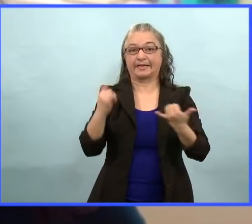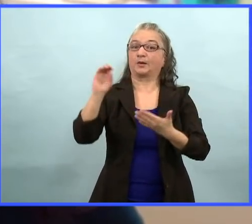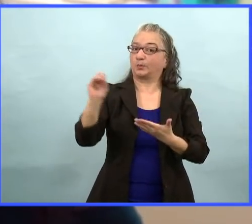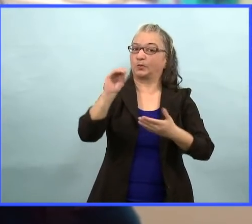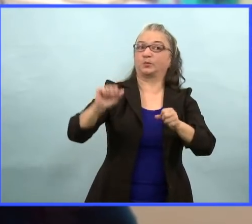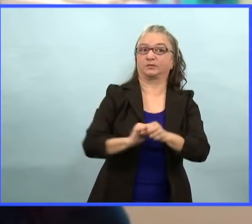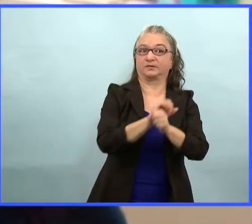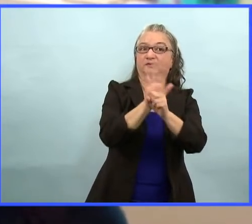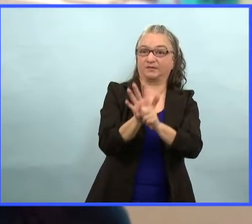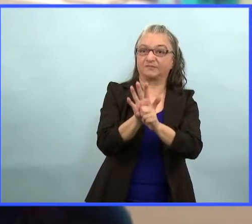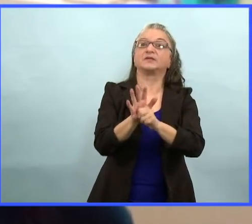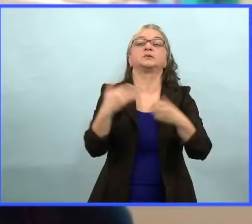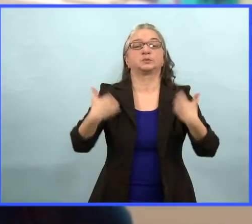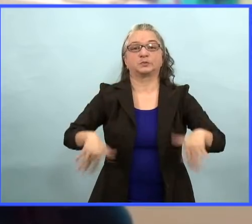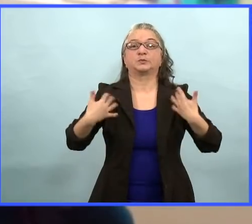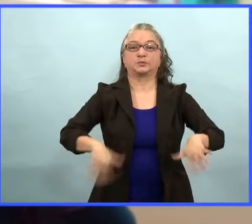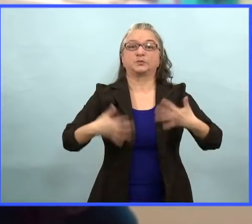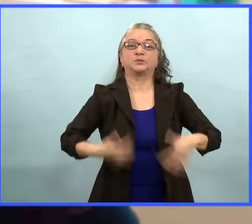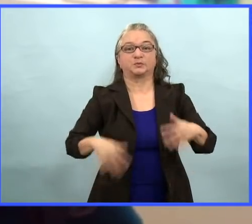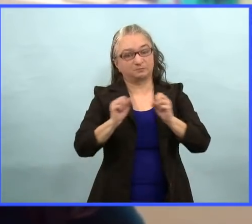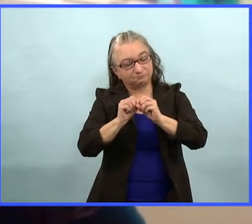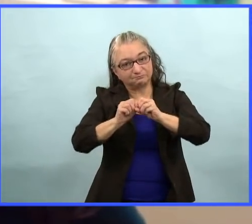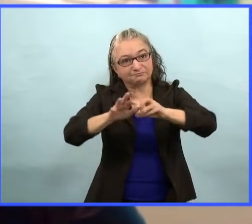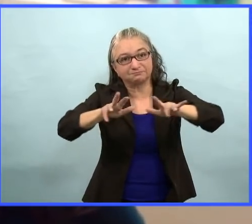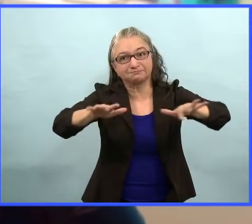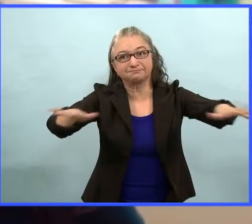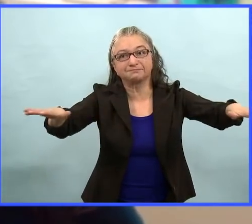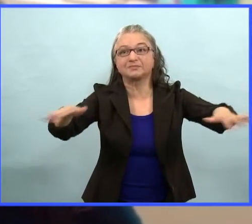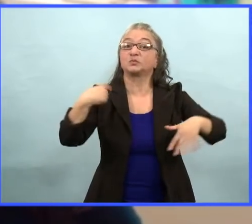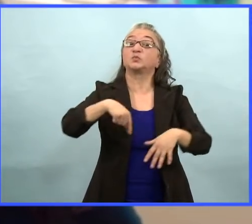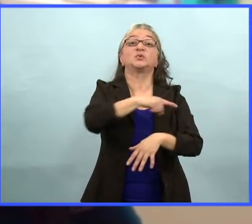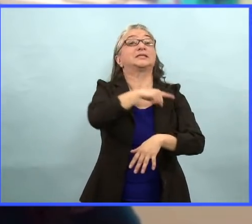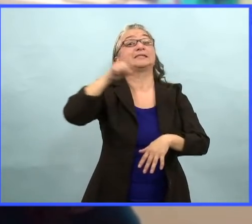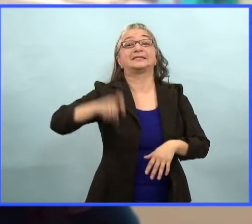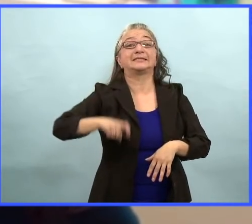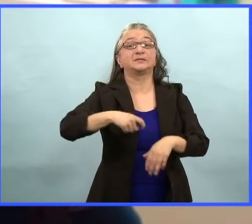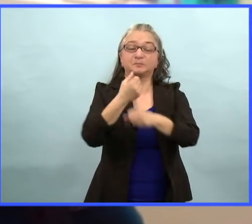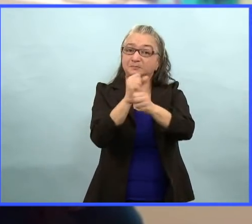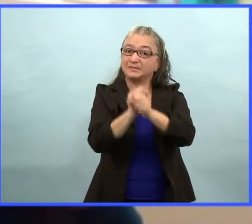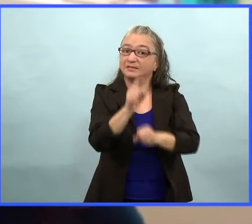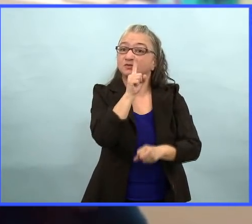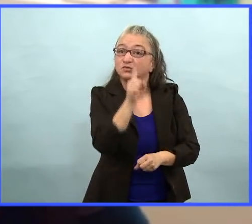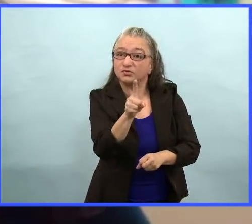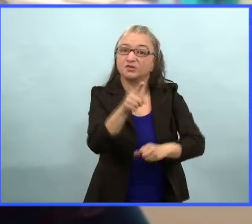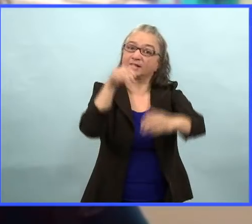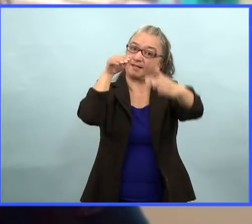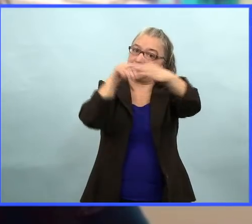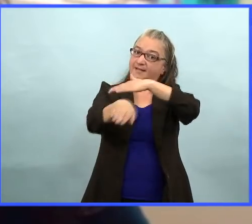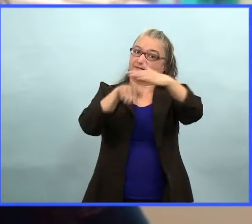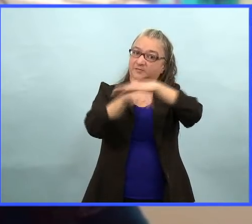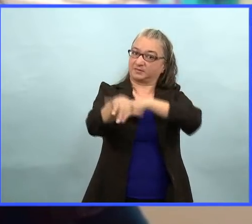the need for us to apply the same accessibility lens to third doses as well as to new treatments